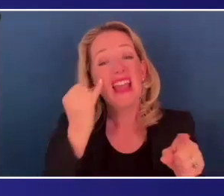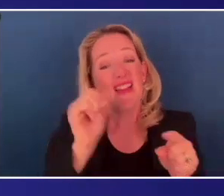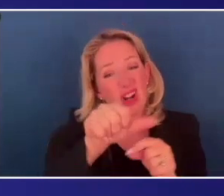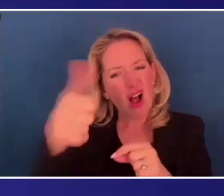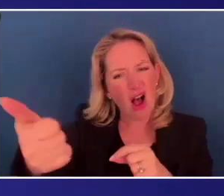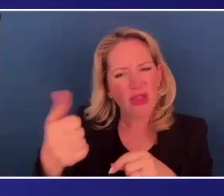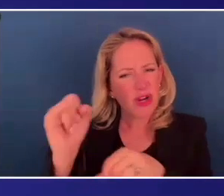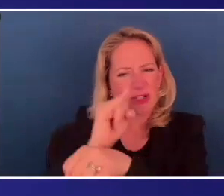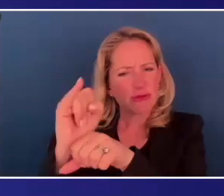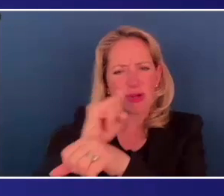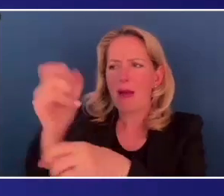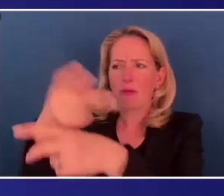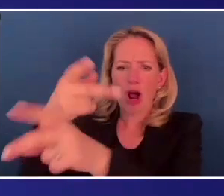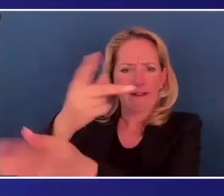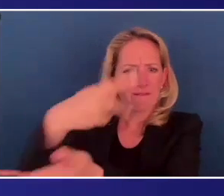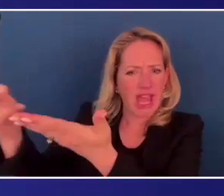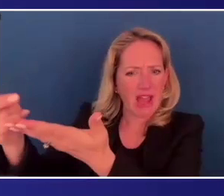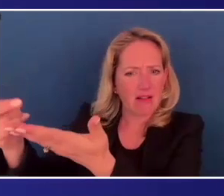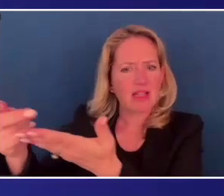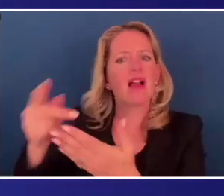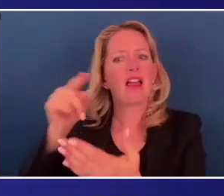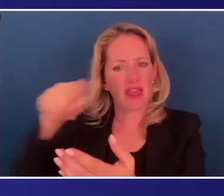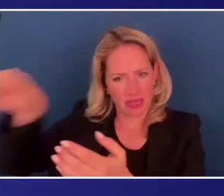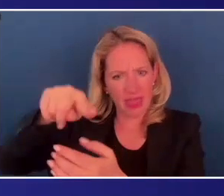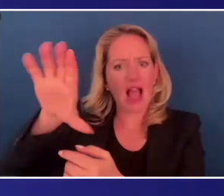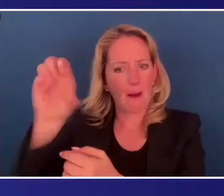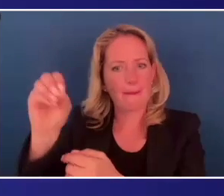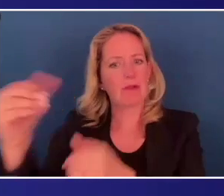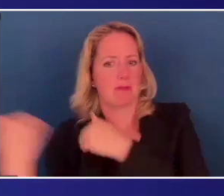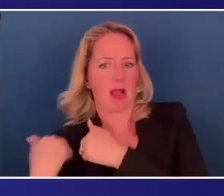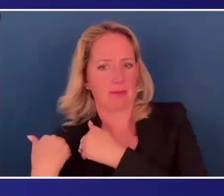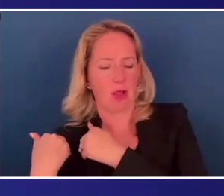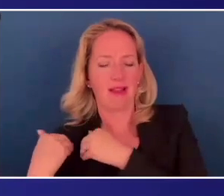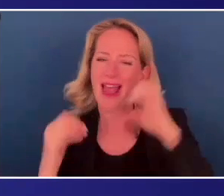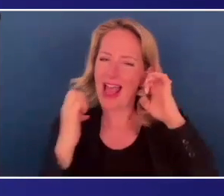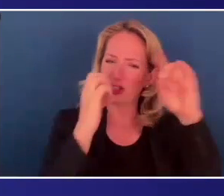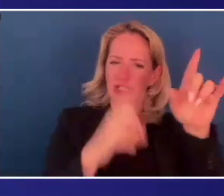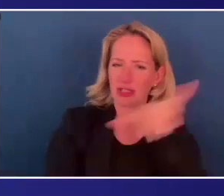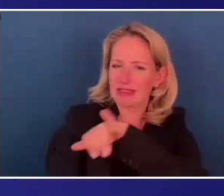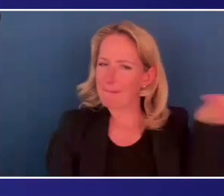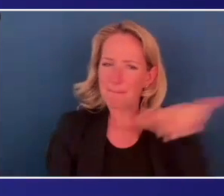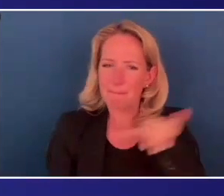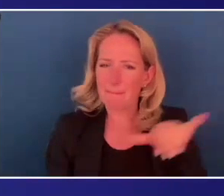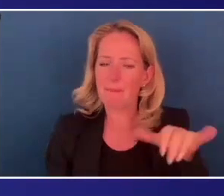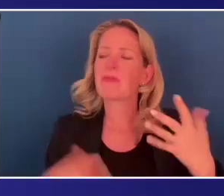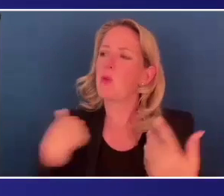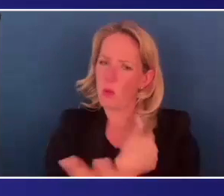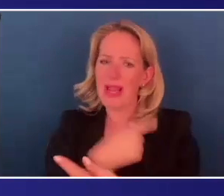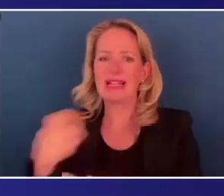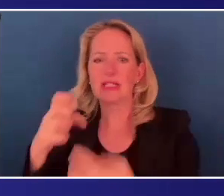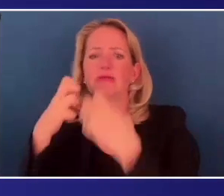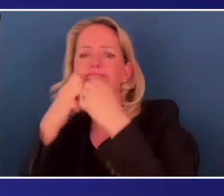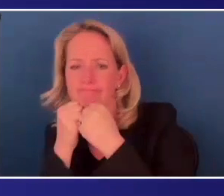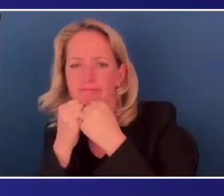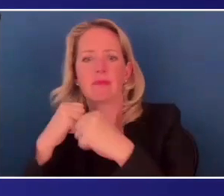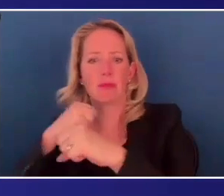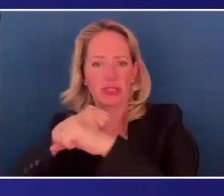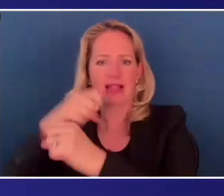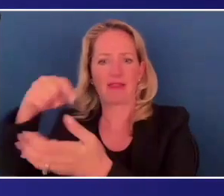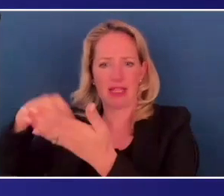Why should education be any different? We need to protect these programs, not just for those already in debt.